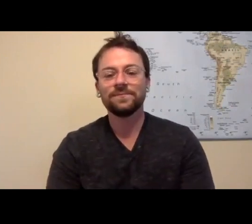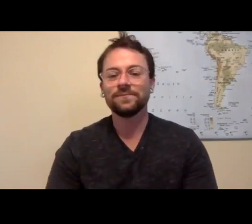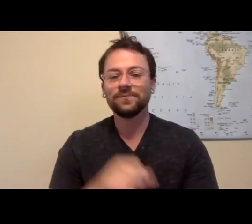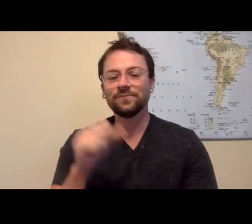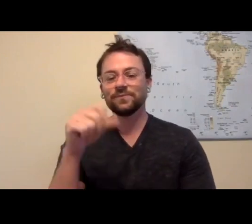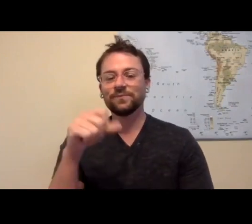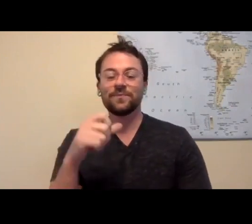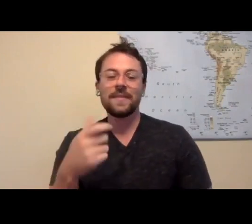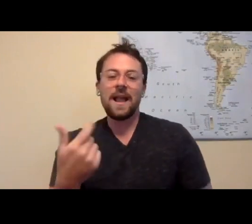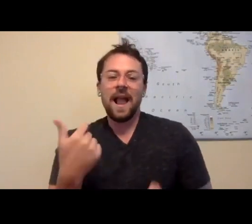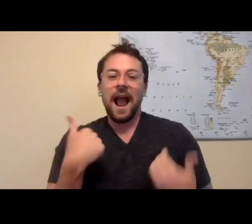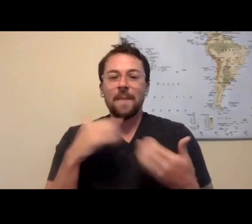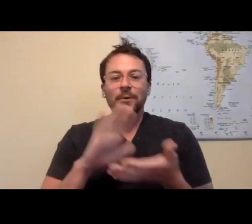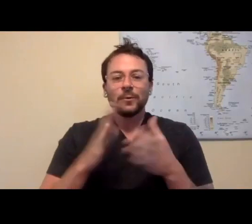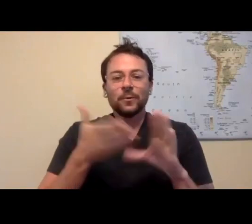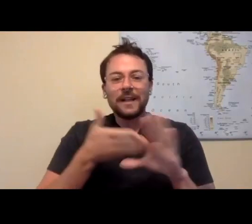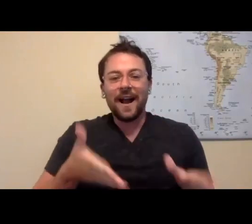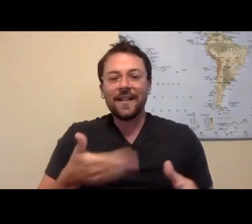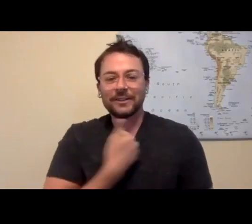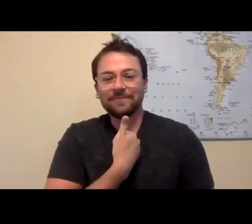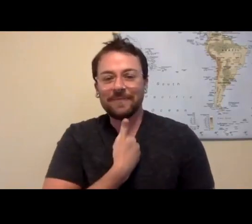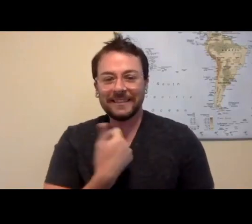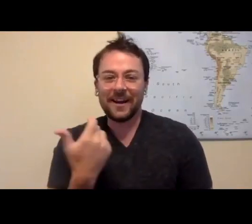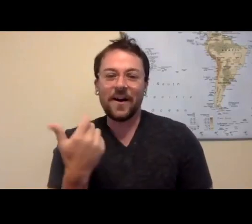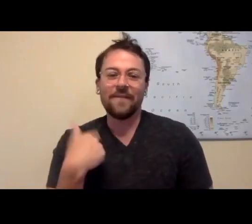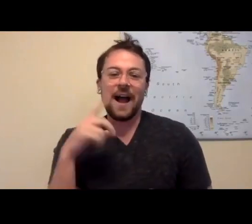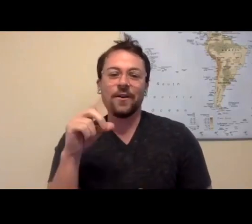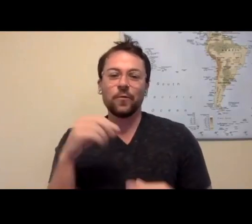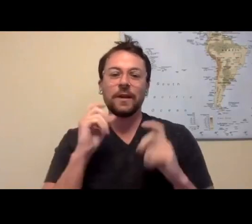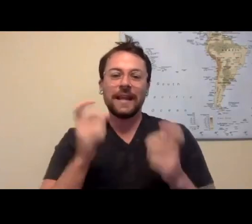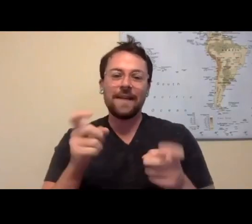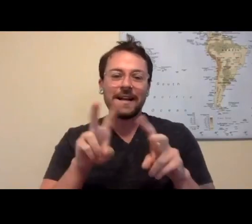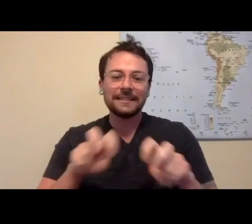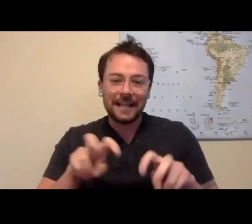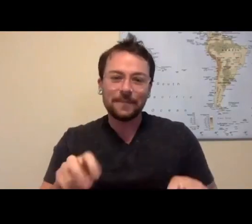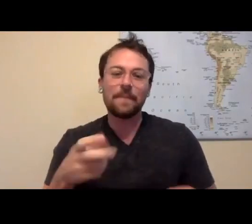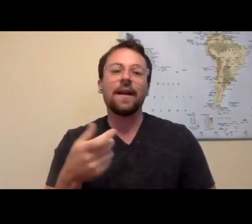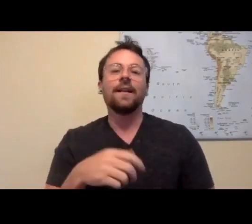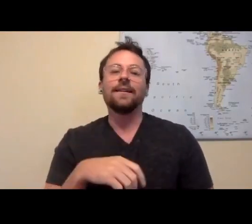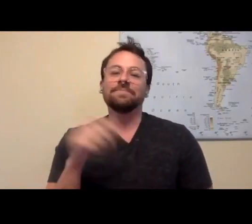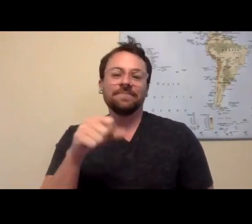Particularly when a young child may not have a choice. > That's a great question!